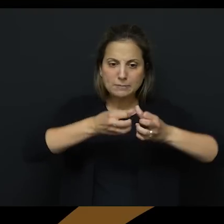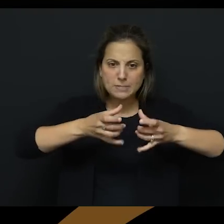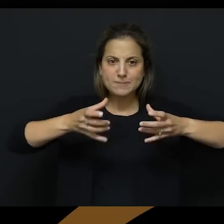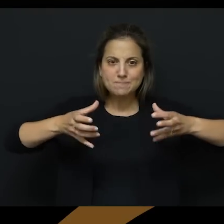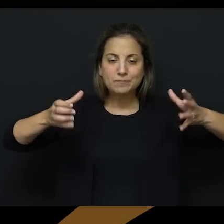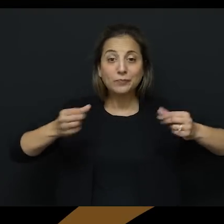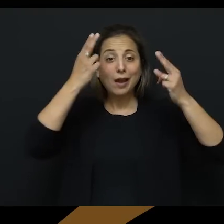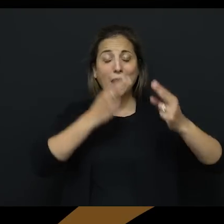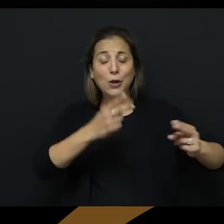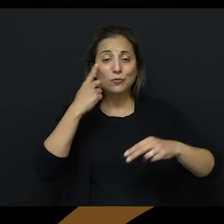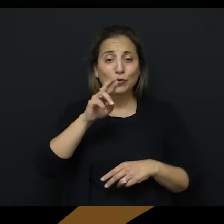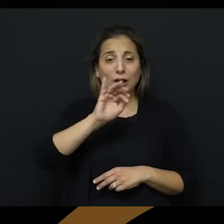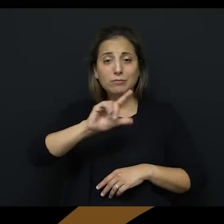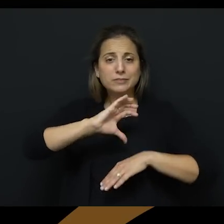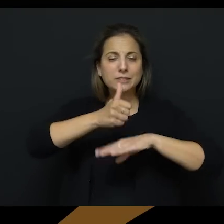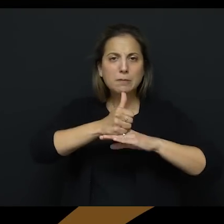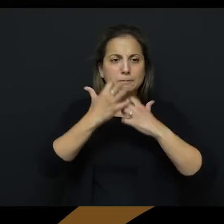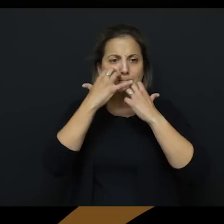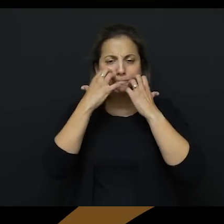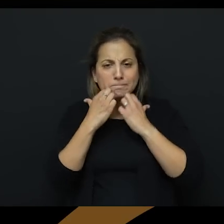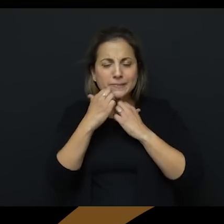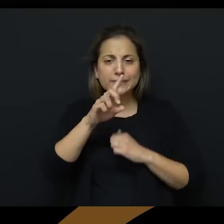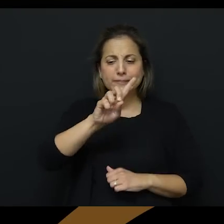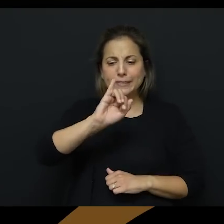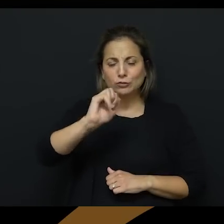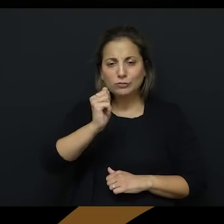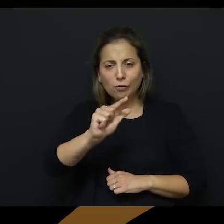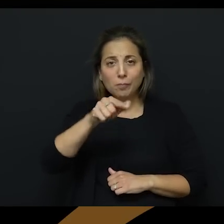It has been an honor for Rival to create this meaningful digital platform